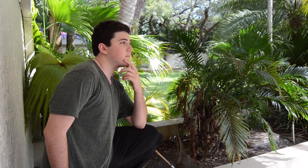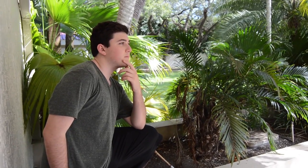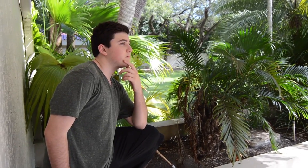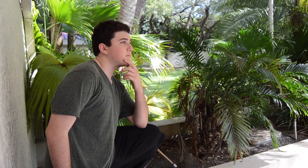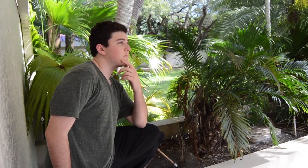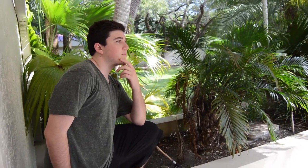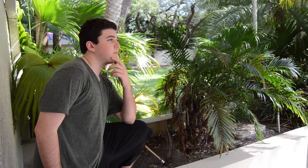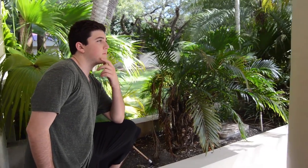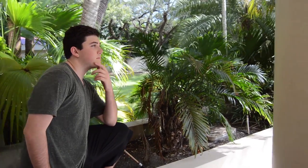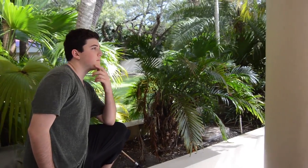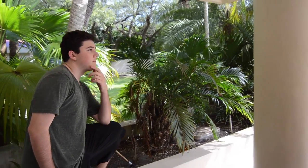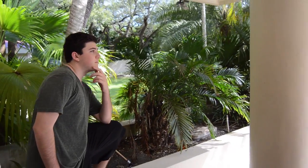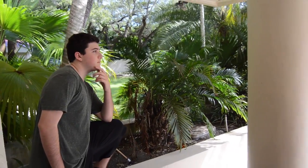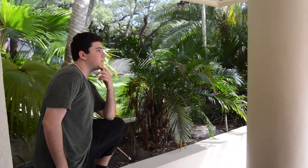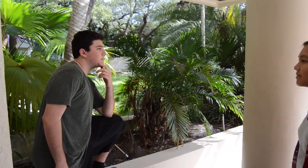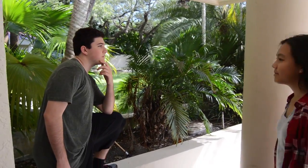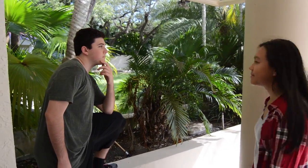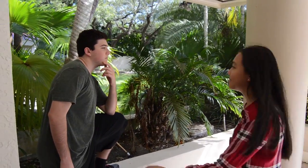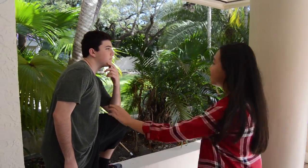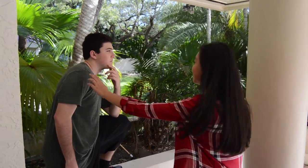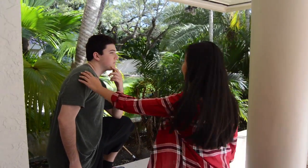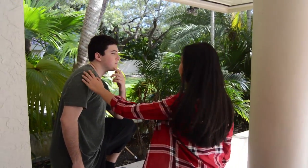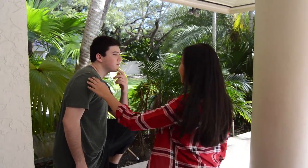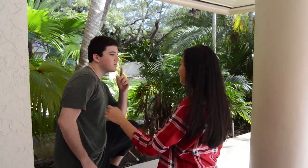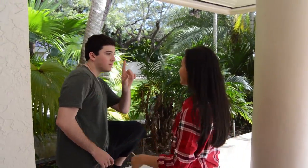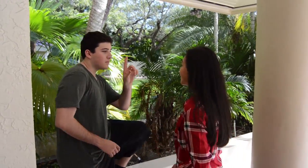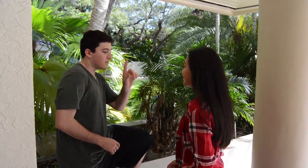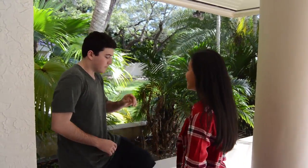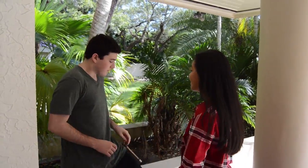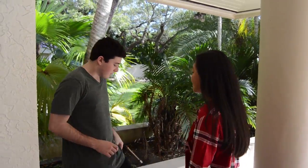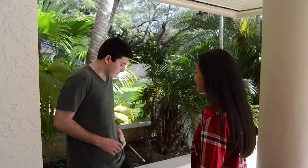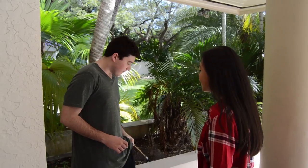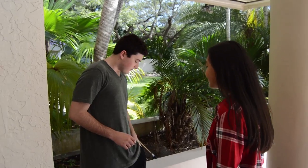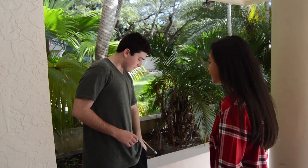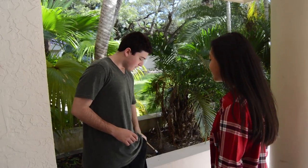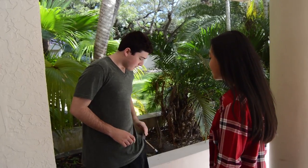German Sign Language his entire life. A non-deaf, English-speaking person needs to communicate